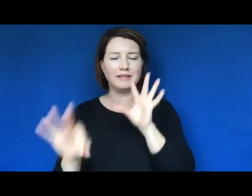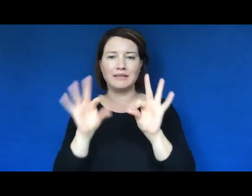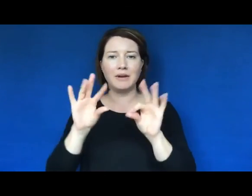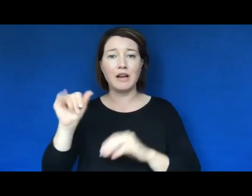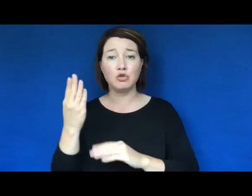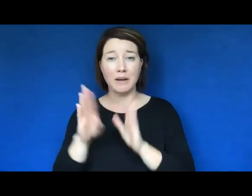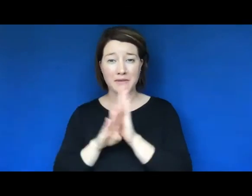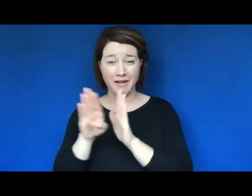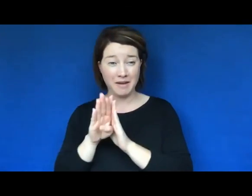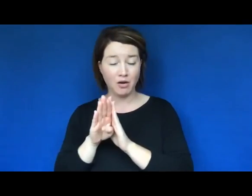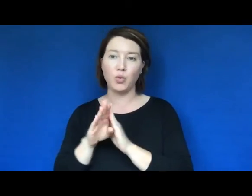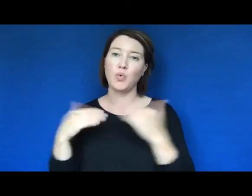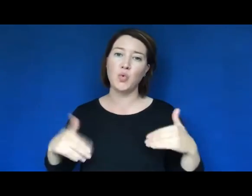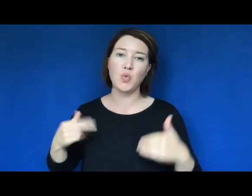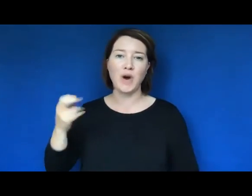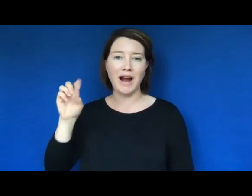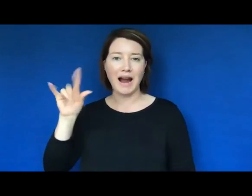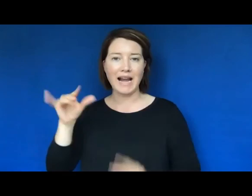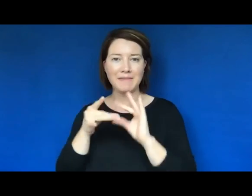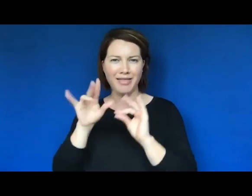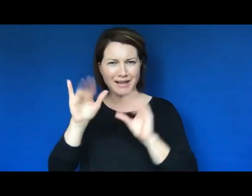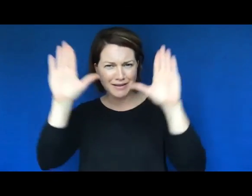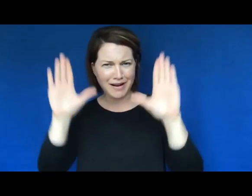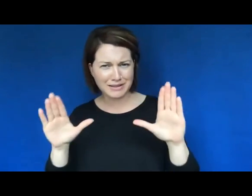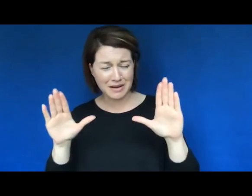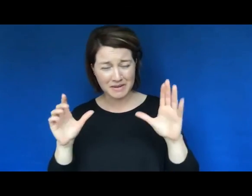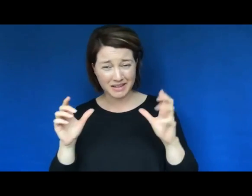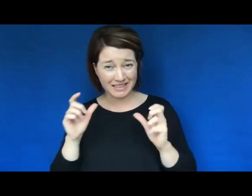Is that something anyone can join?